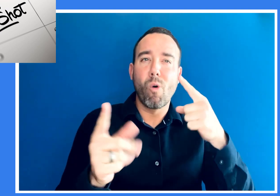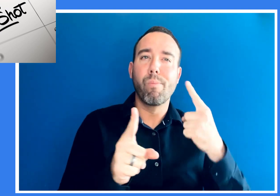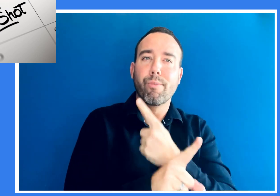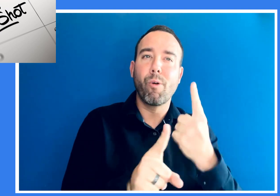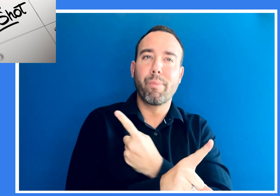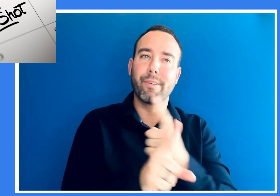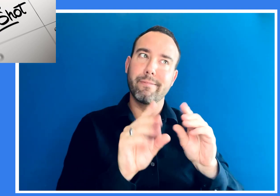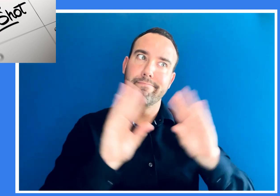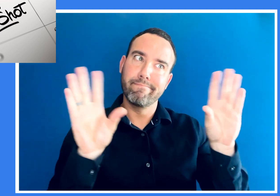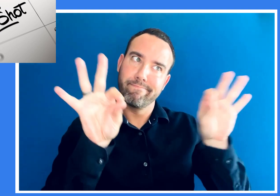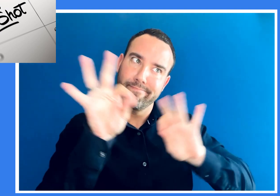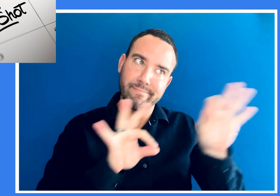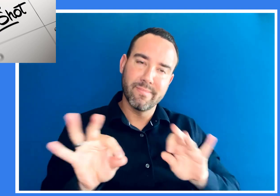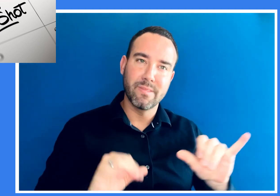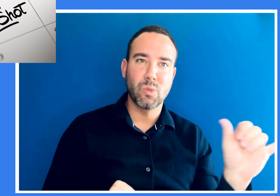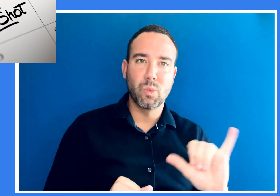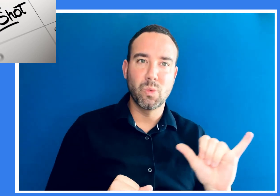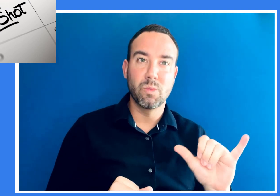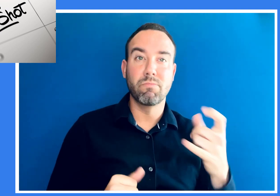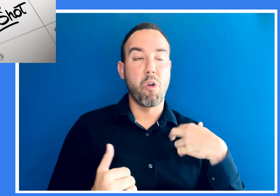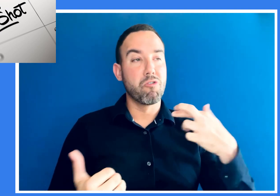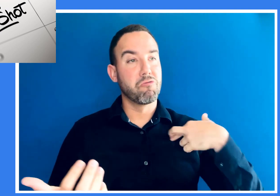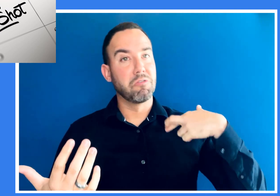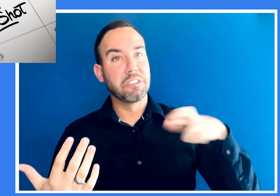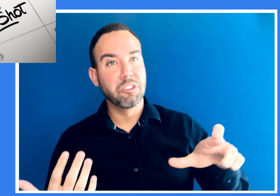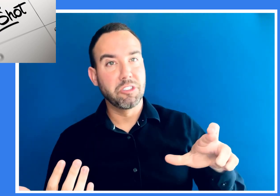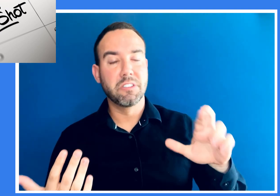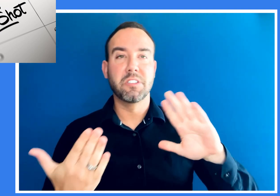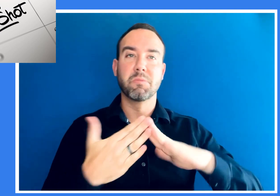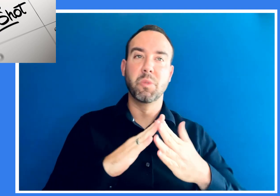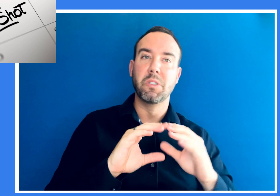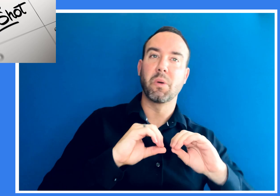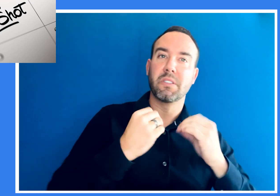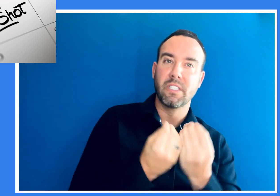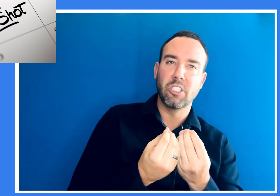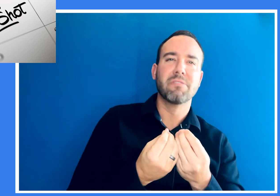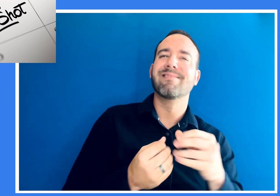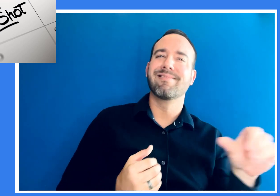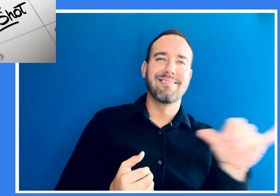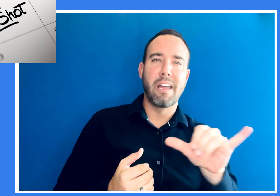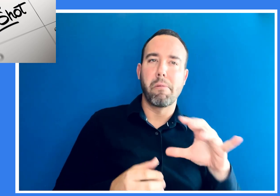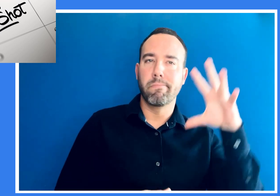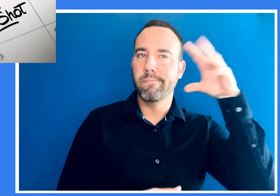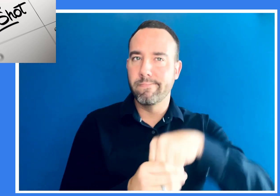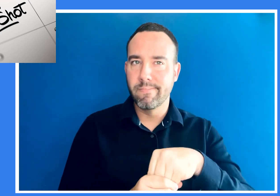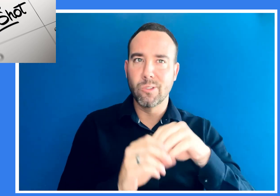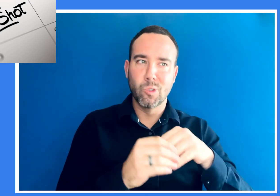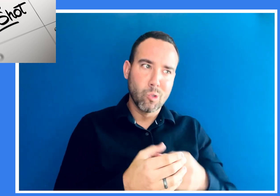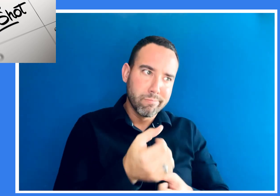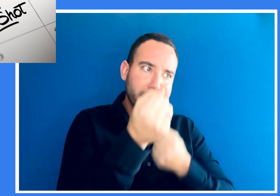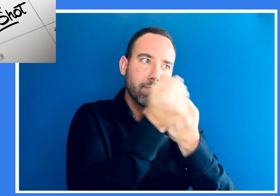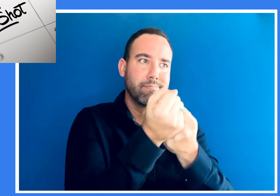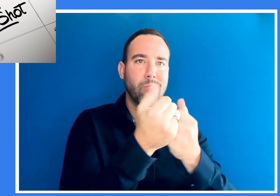They can work with faith-based and community organizations to host vaccination clinics where people work and play.